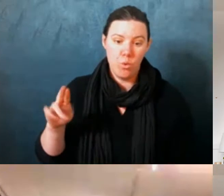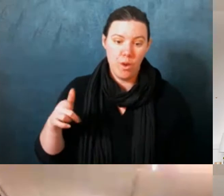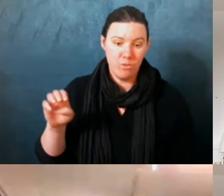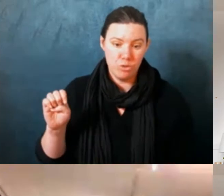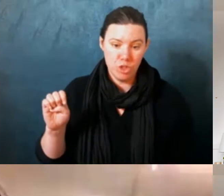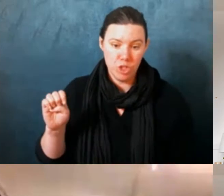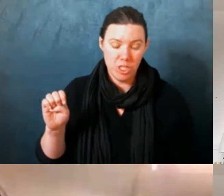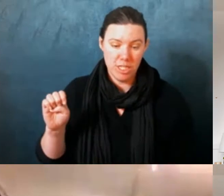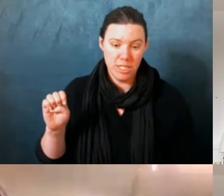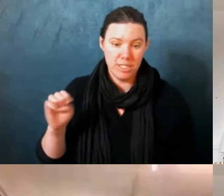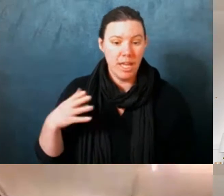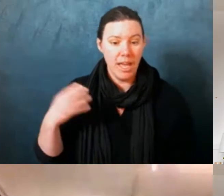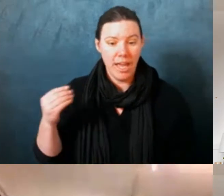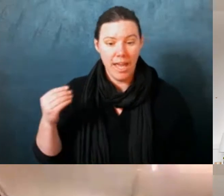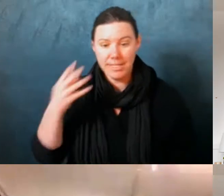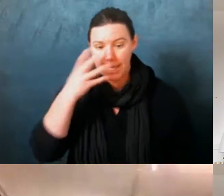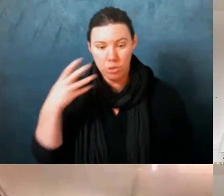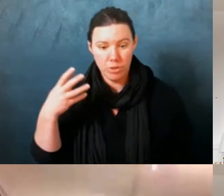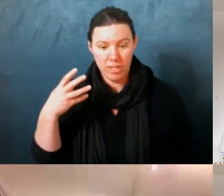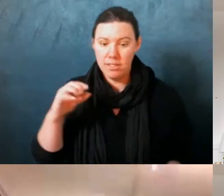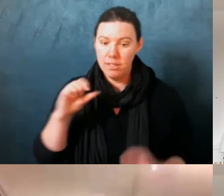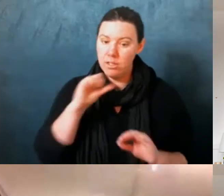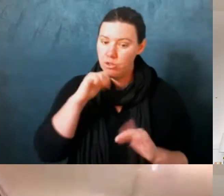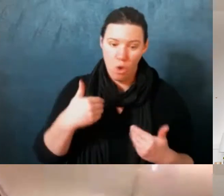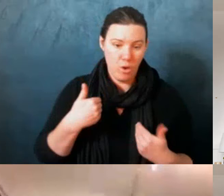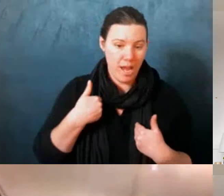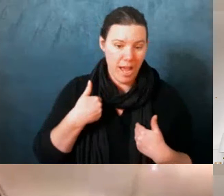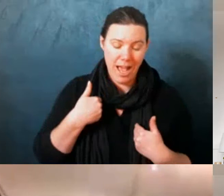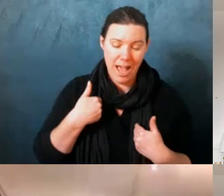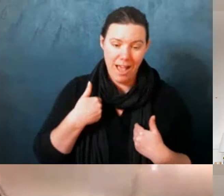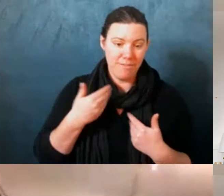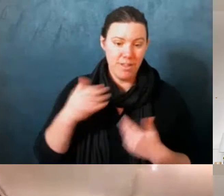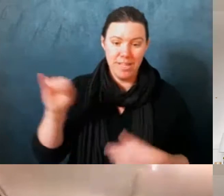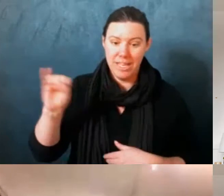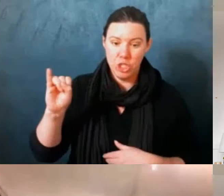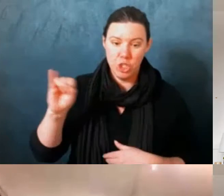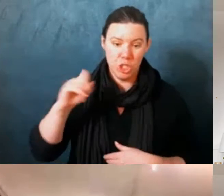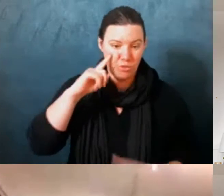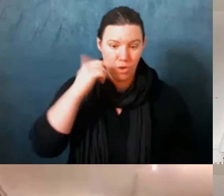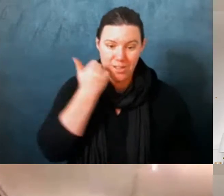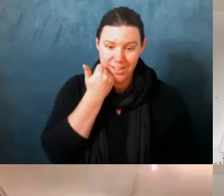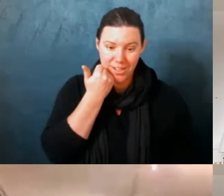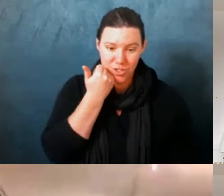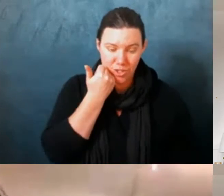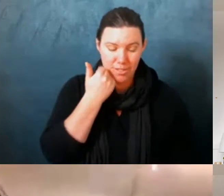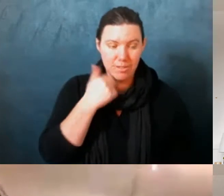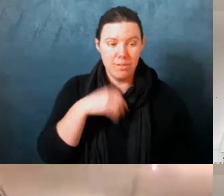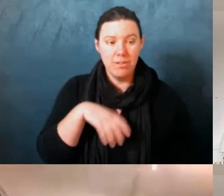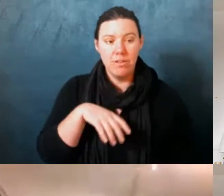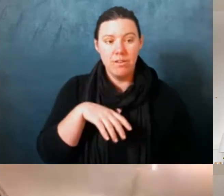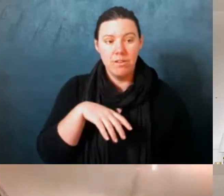So most of them, if they have the dental coverage, just the filling and the extract. So if they want to save their teeth